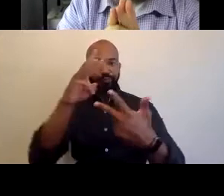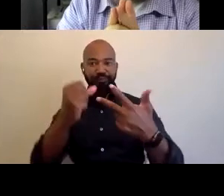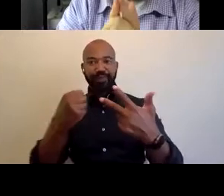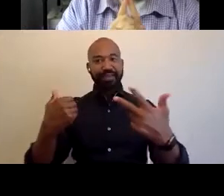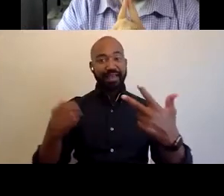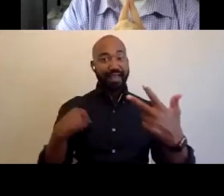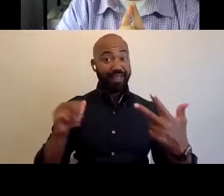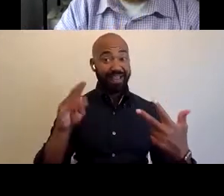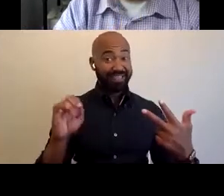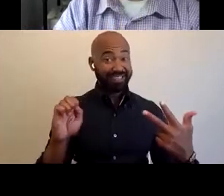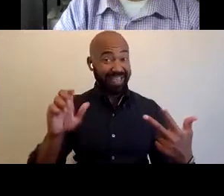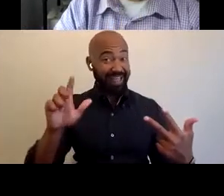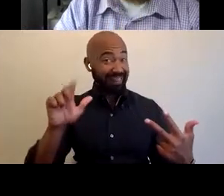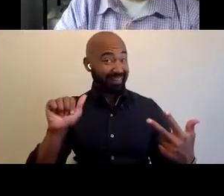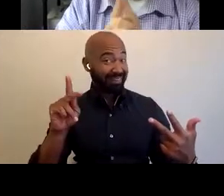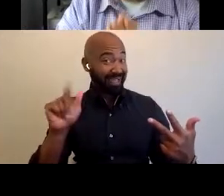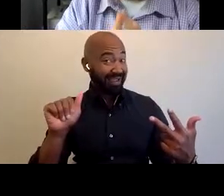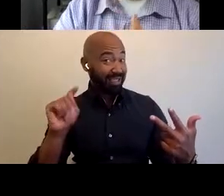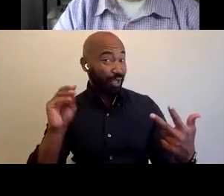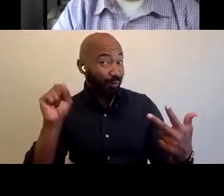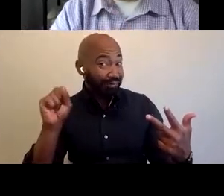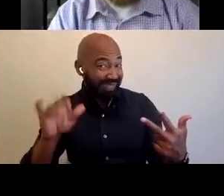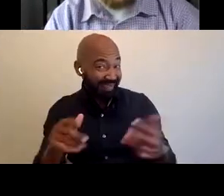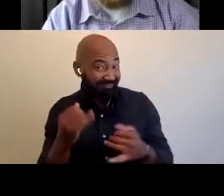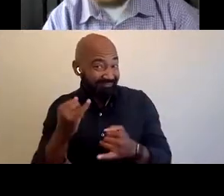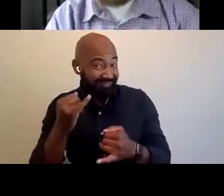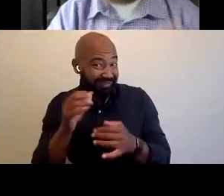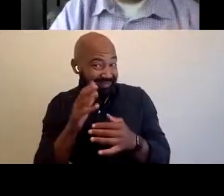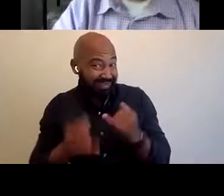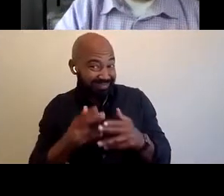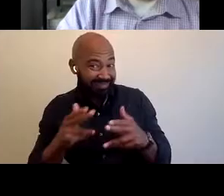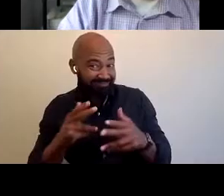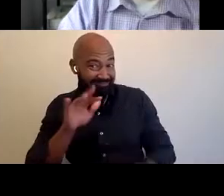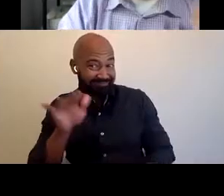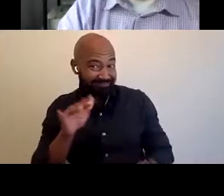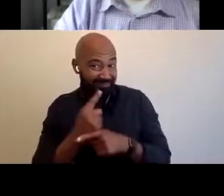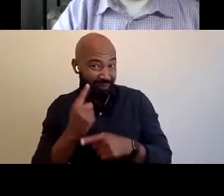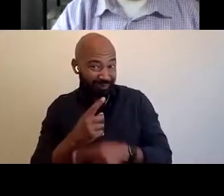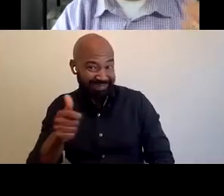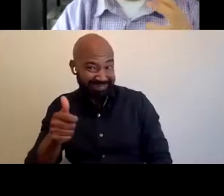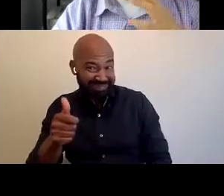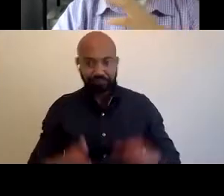Did I get it right this time? Perfect. I've been practicing. So tonight is on feminizing hormones.